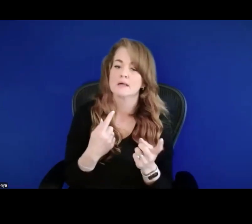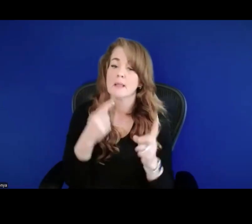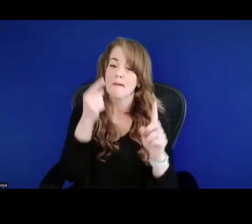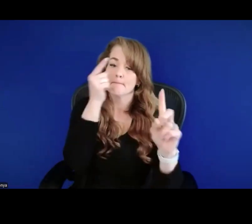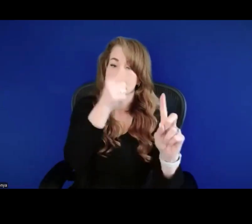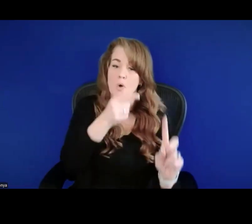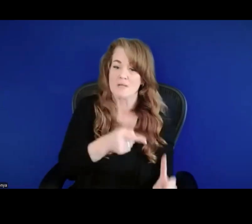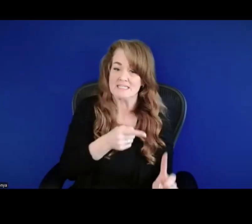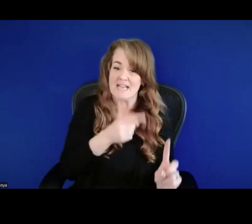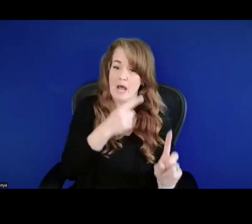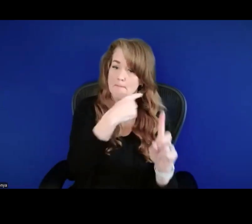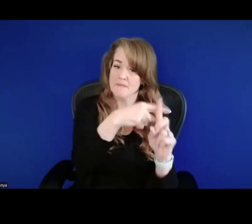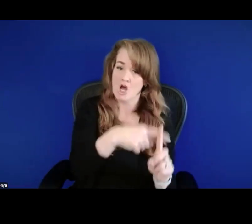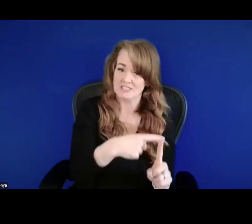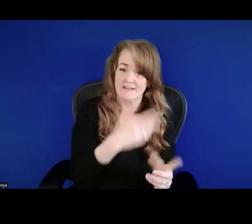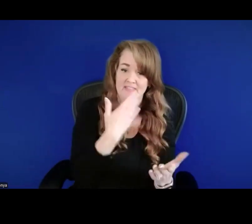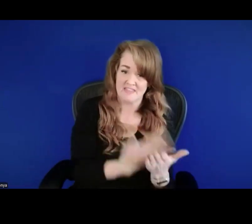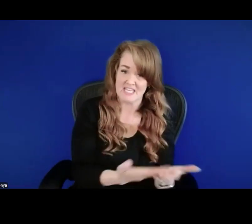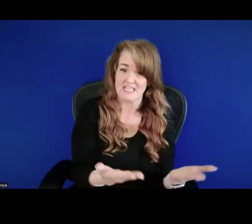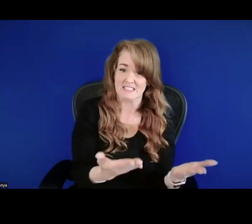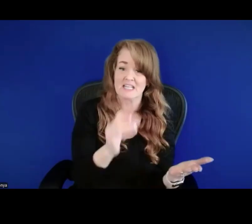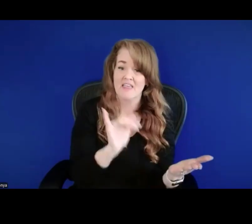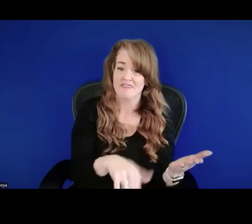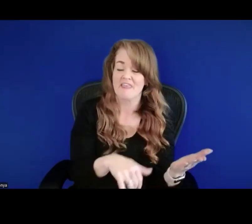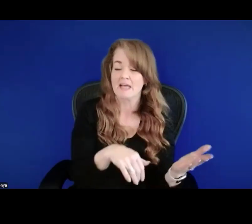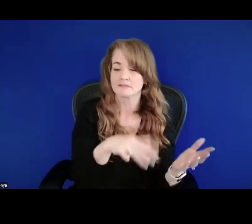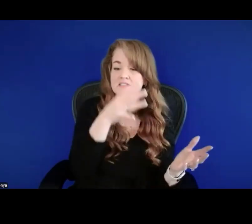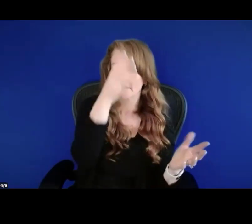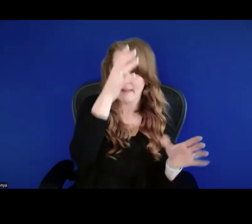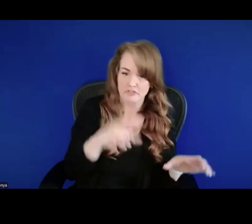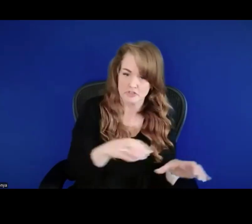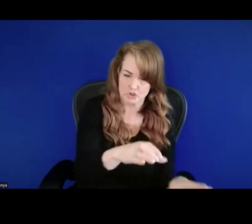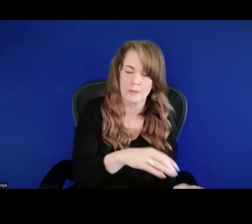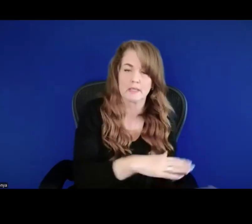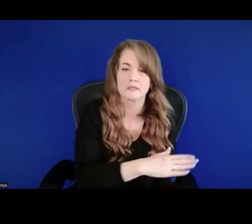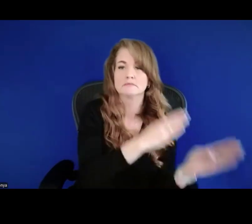that the parent is doing, how normal some of those behaviors